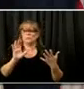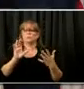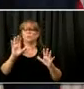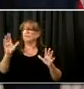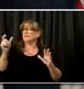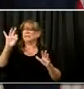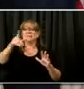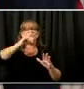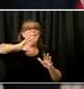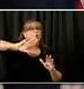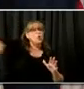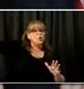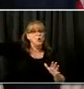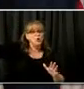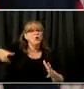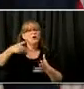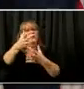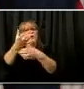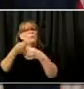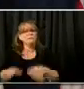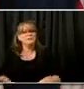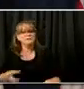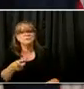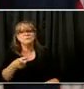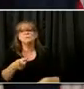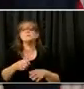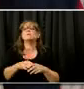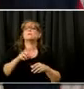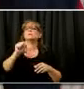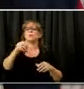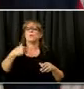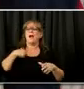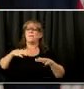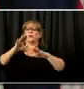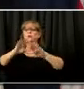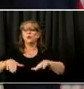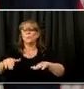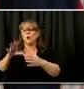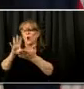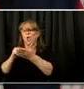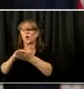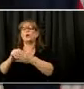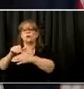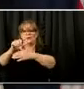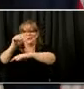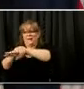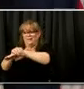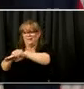experiencing homelessness you really need those extra supports that schools can help them succeed